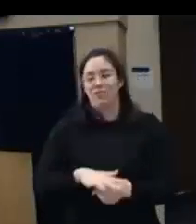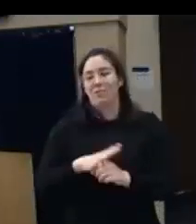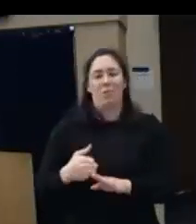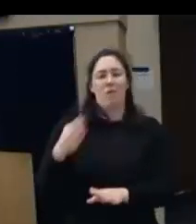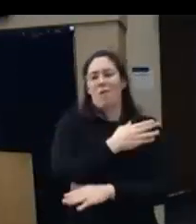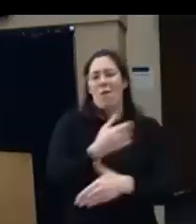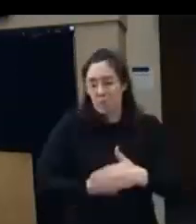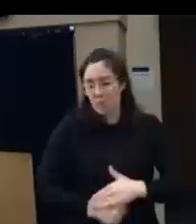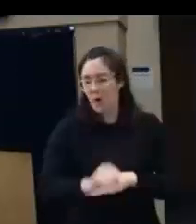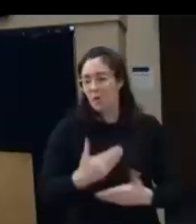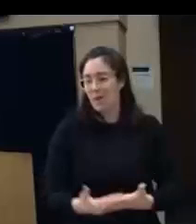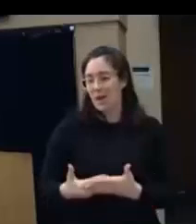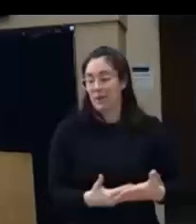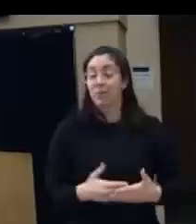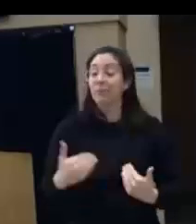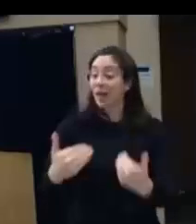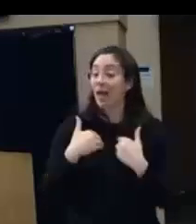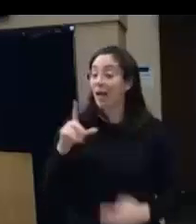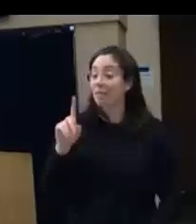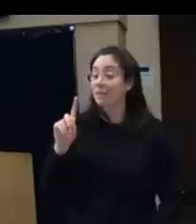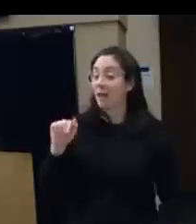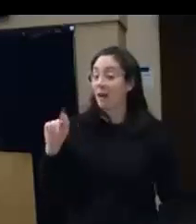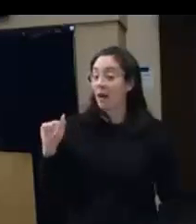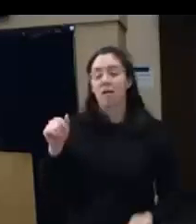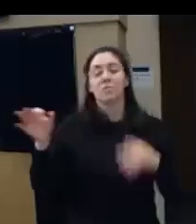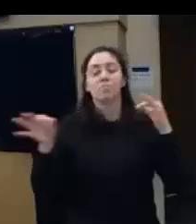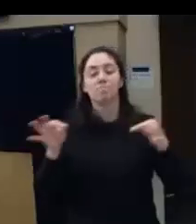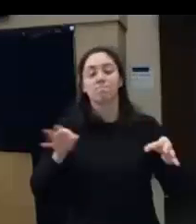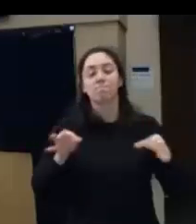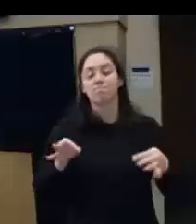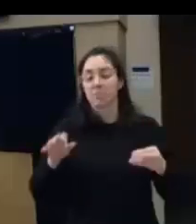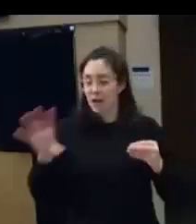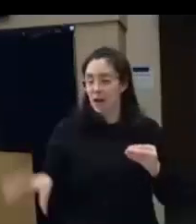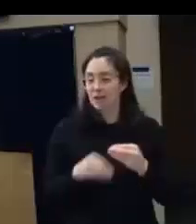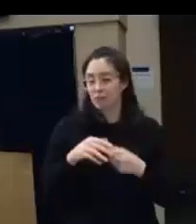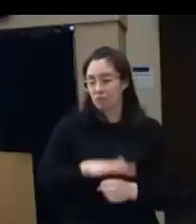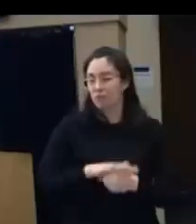have data there are existing data describing the the additional stress they face in that